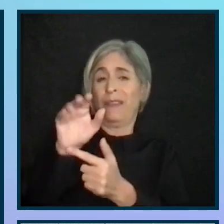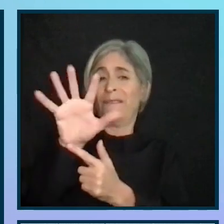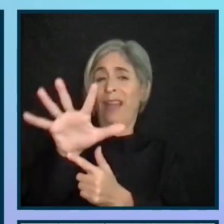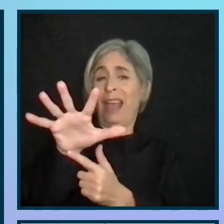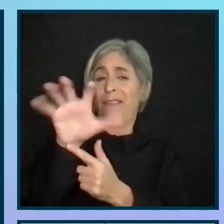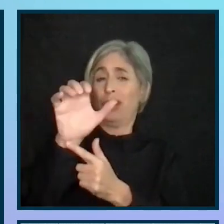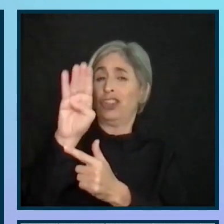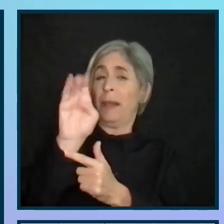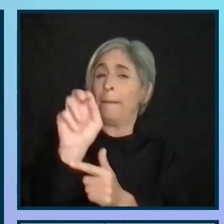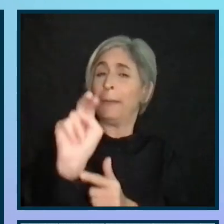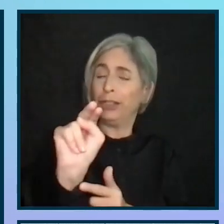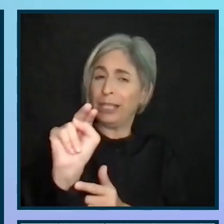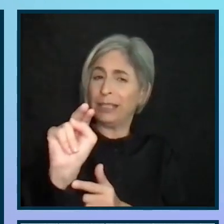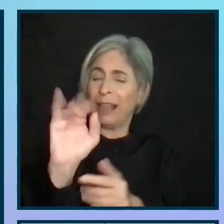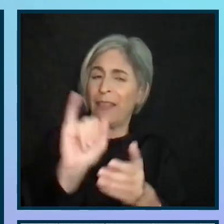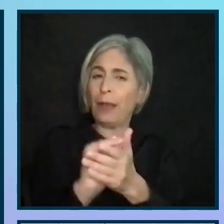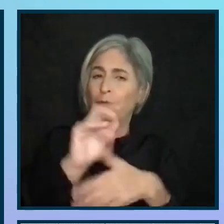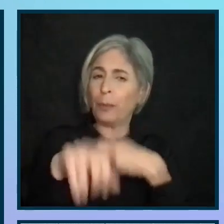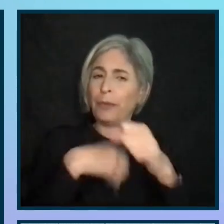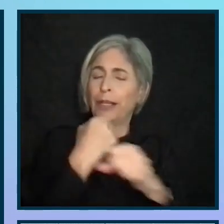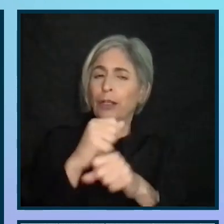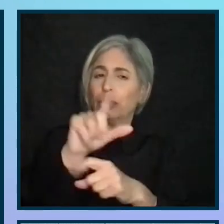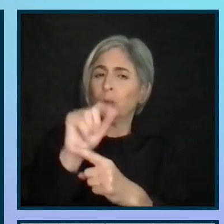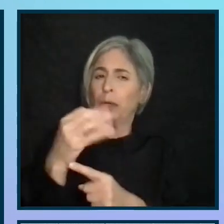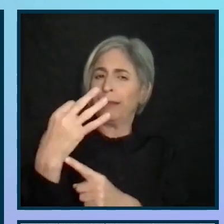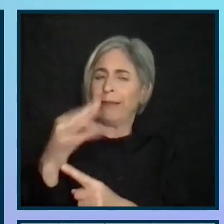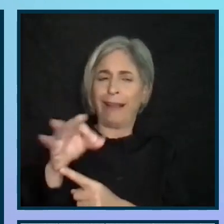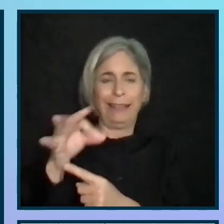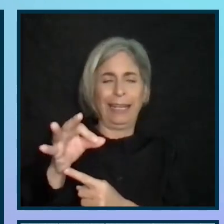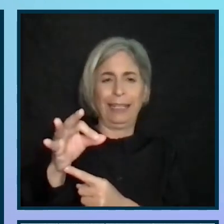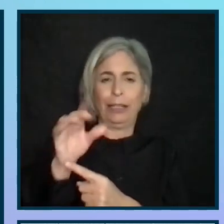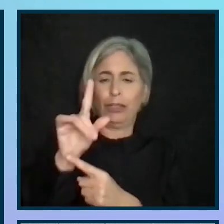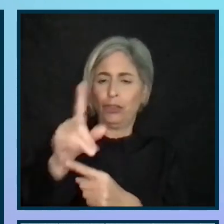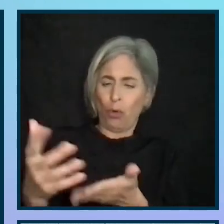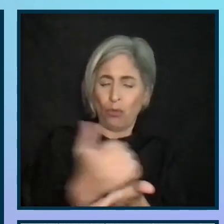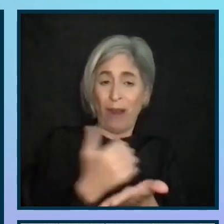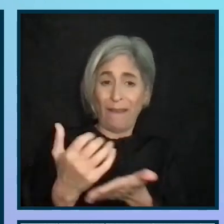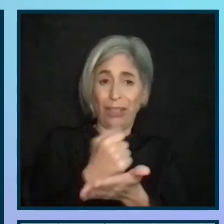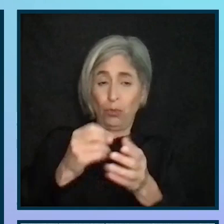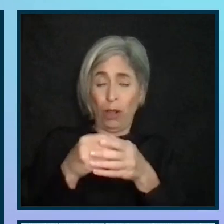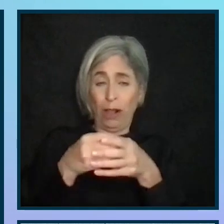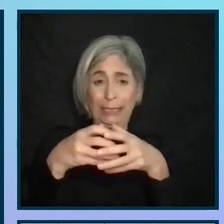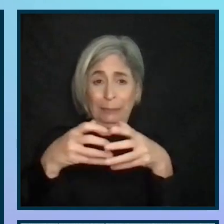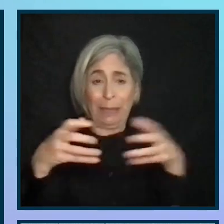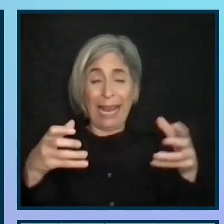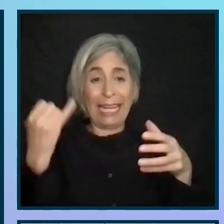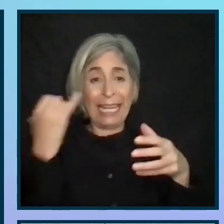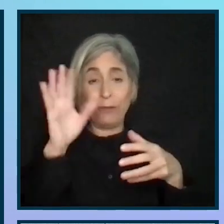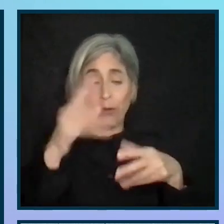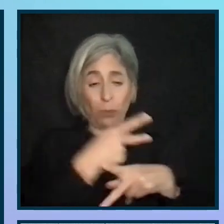This is 2019 data, but still you can see that you could grow your revenues by making your products accessible to this large group.